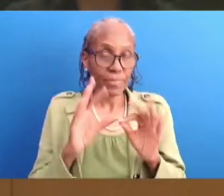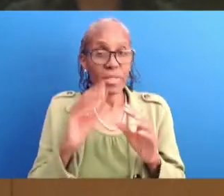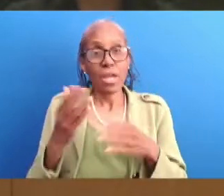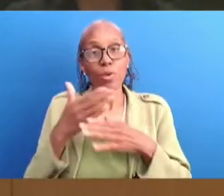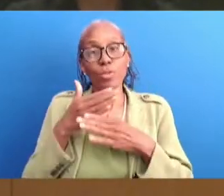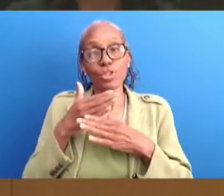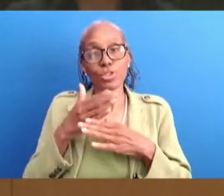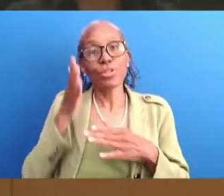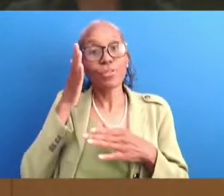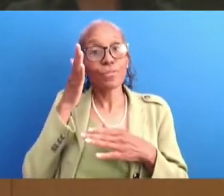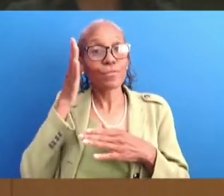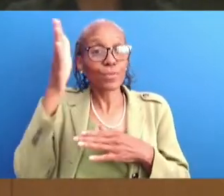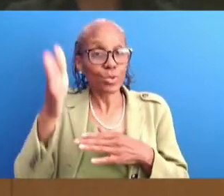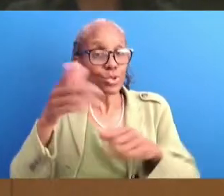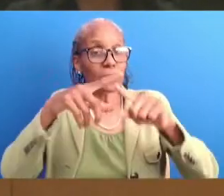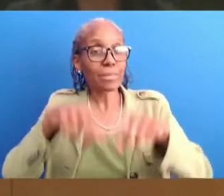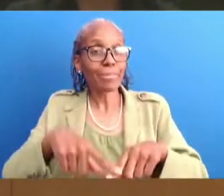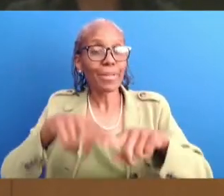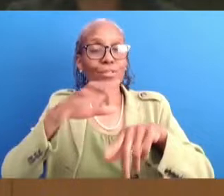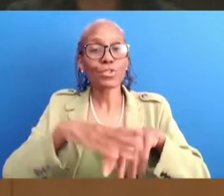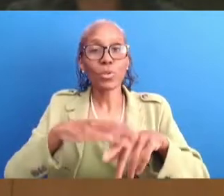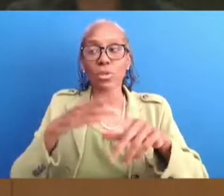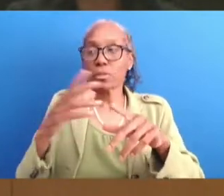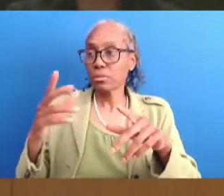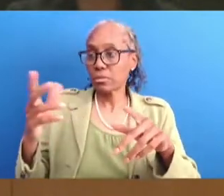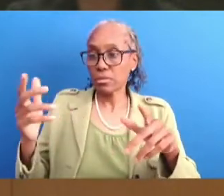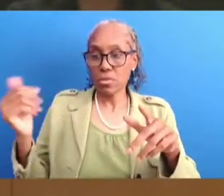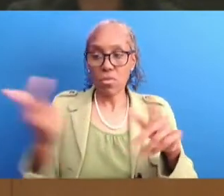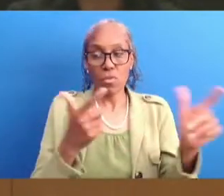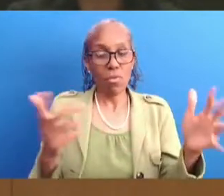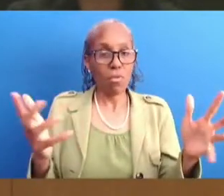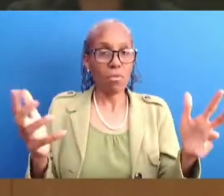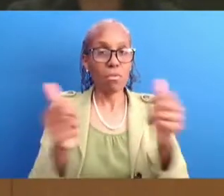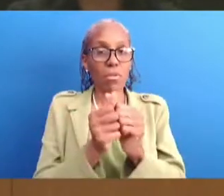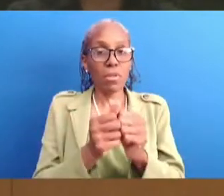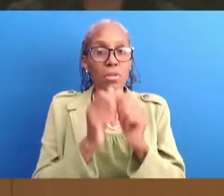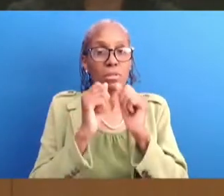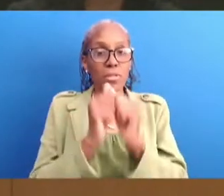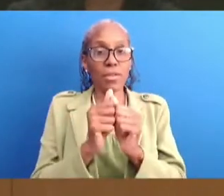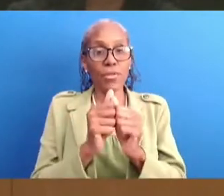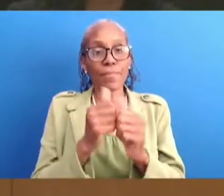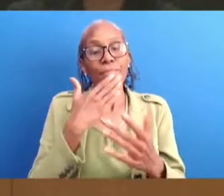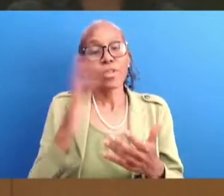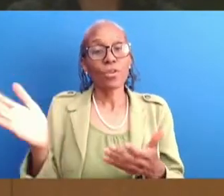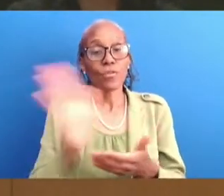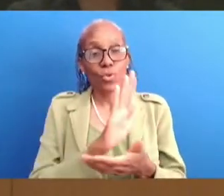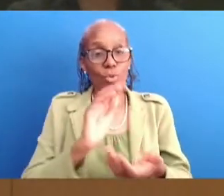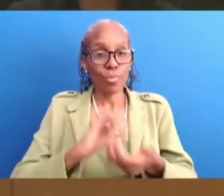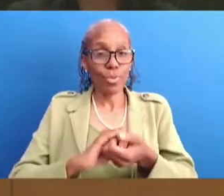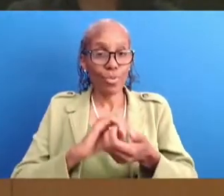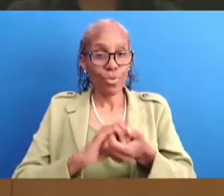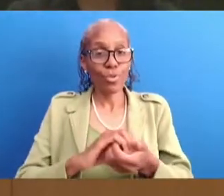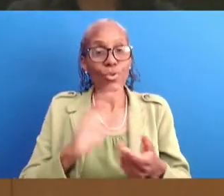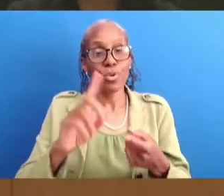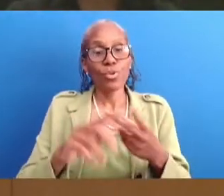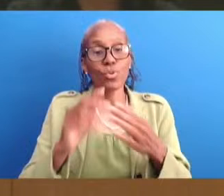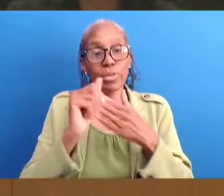VALUED, OUR SAFETY MATTERS, AND